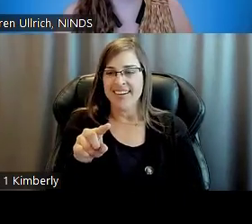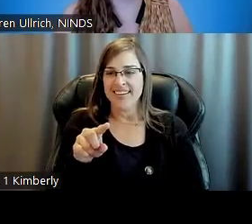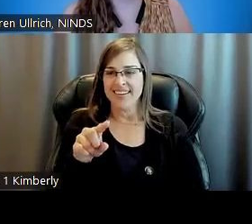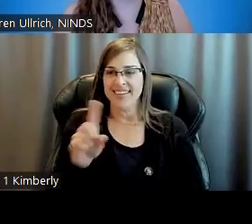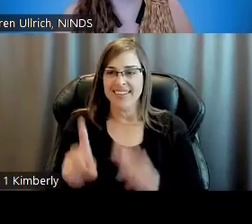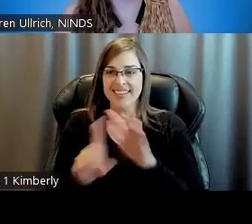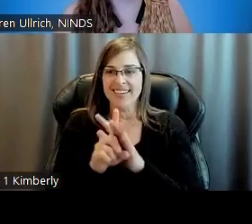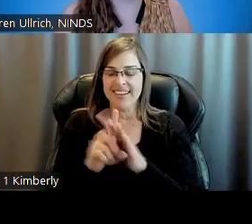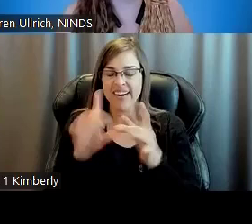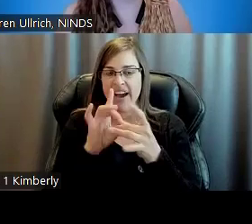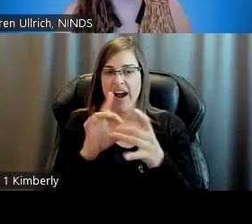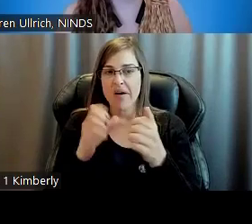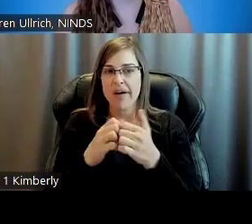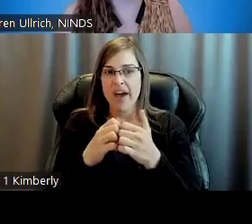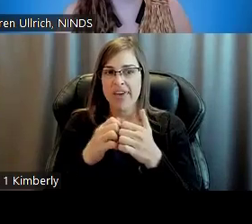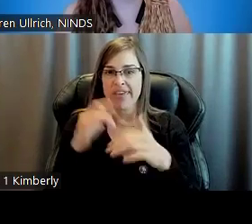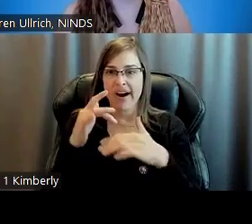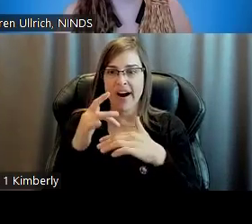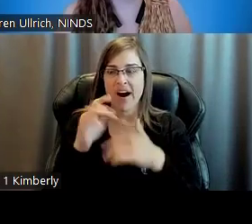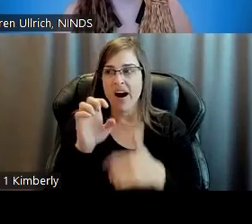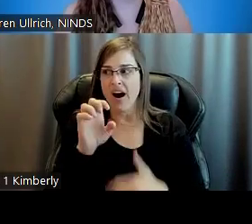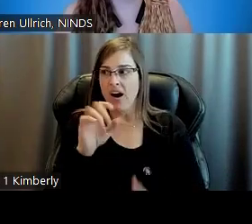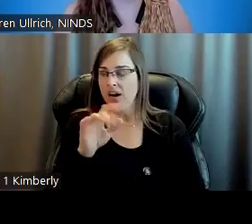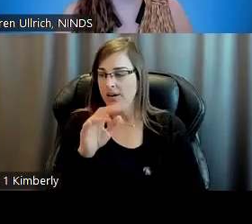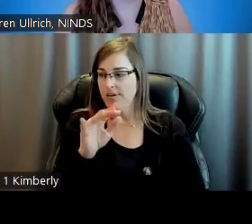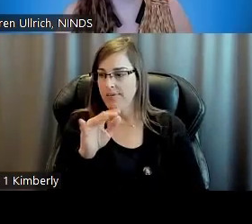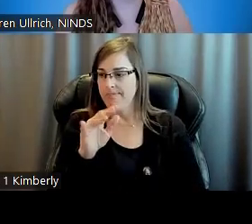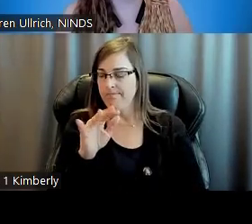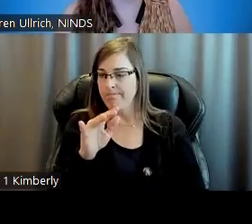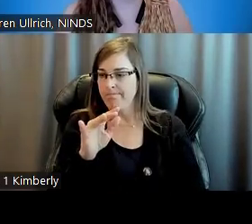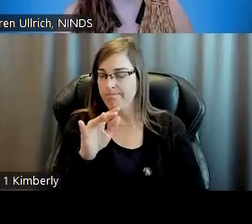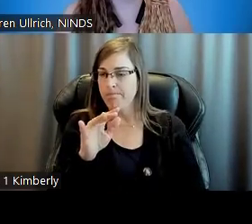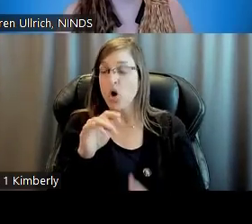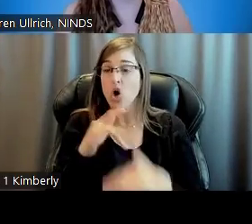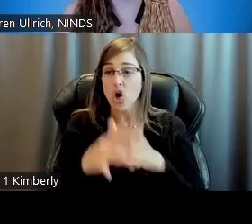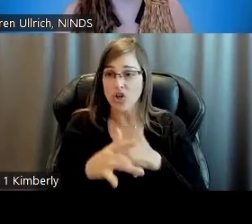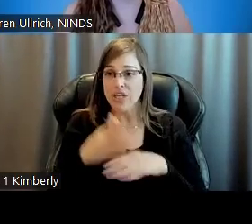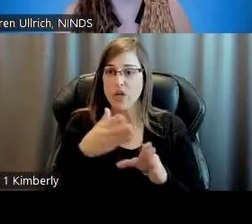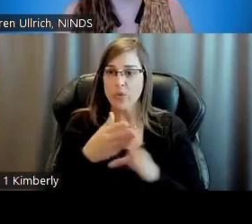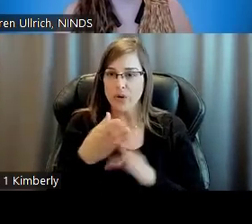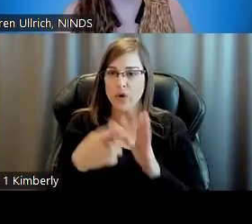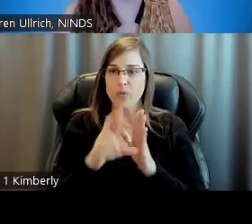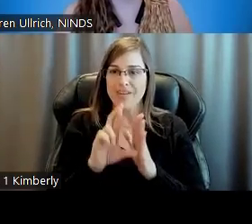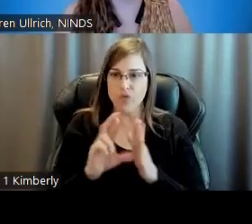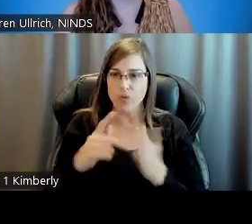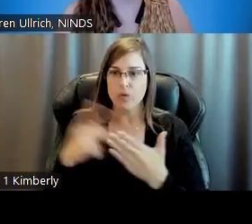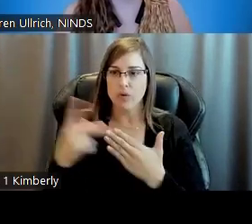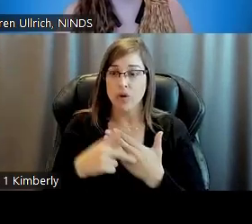this is related to the early career reviewer program, "Does one need to be a US citizen